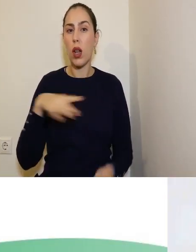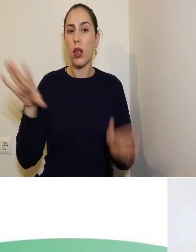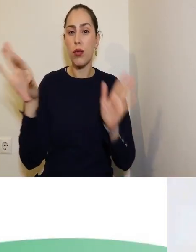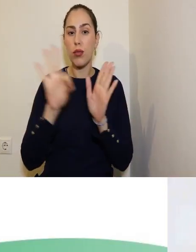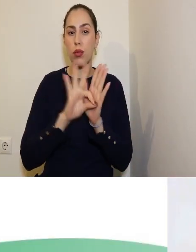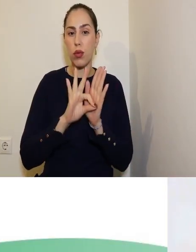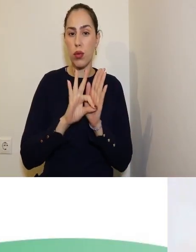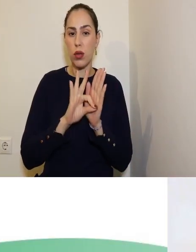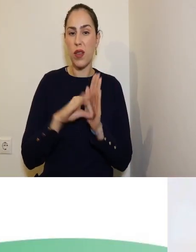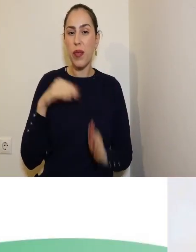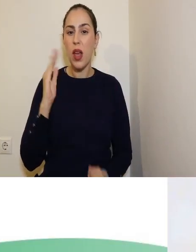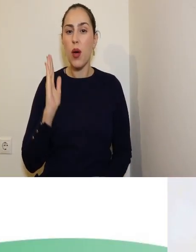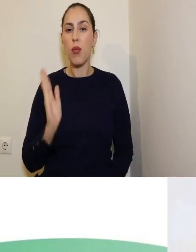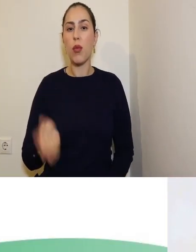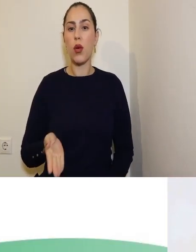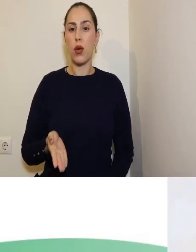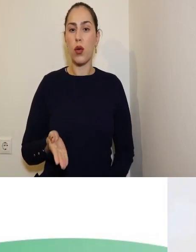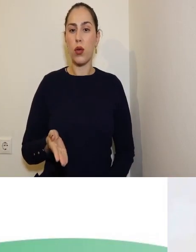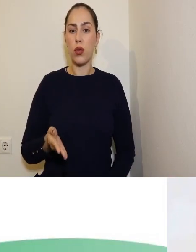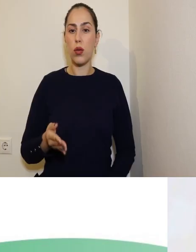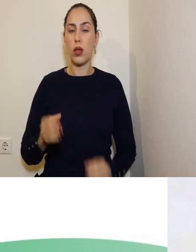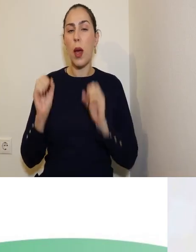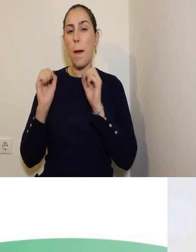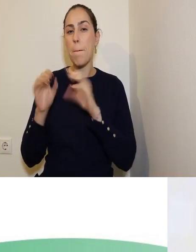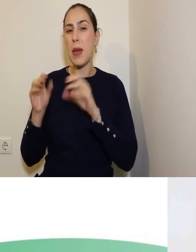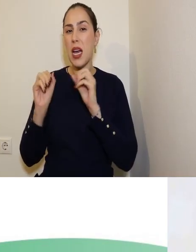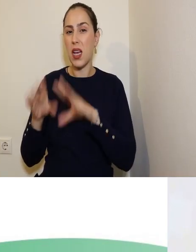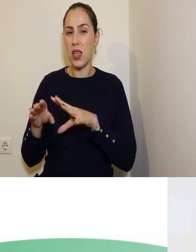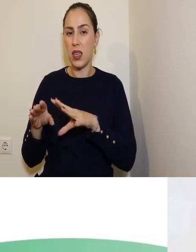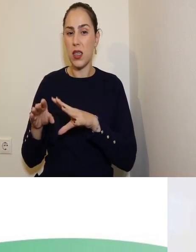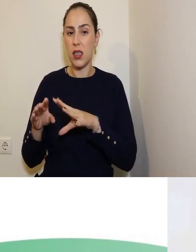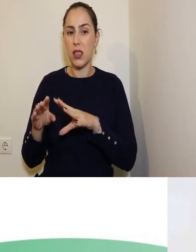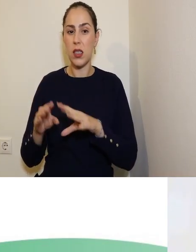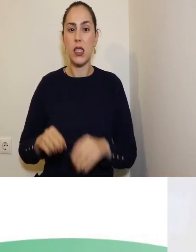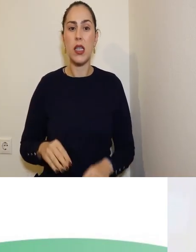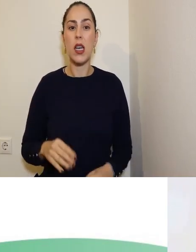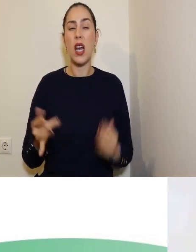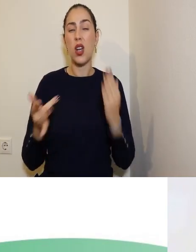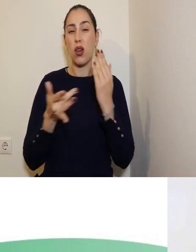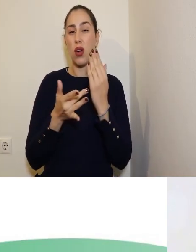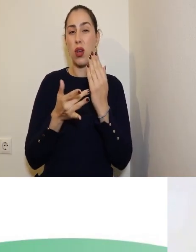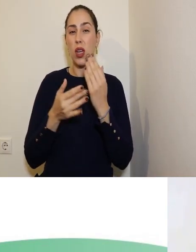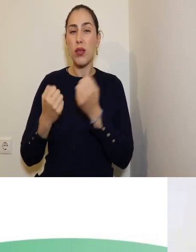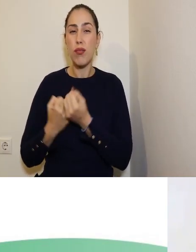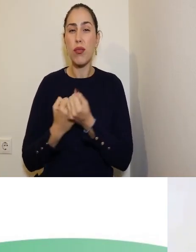However, we are open to the prospect of hiring in the future.